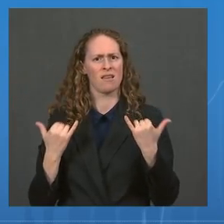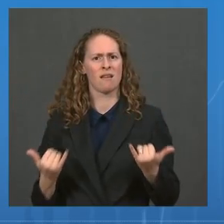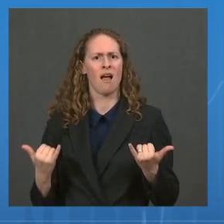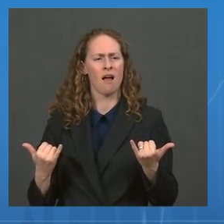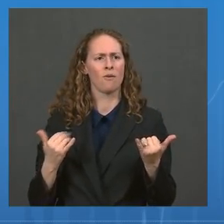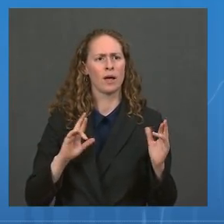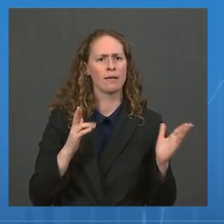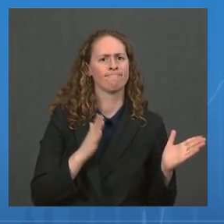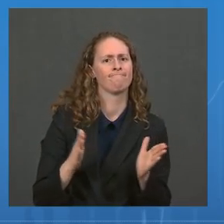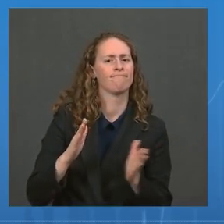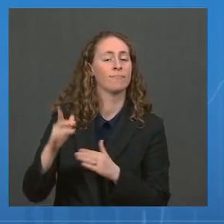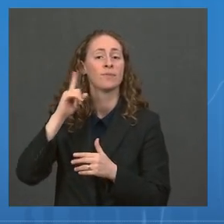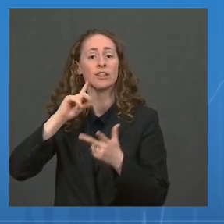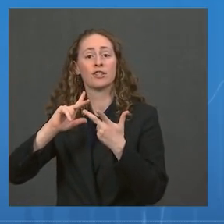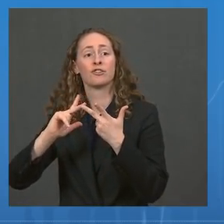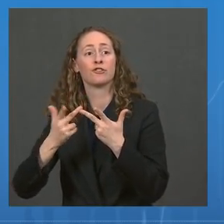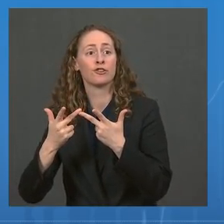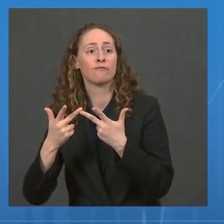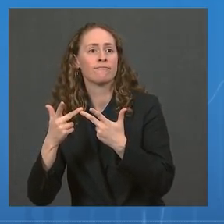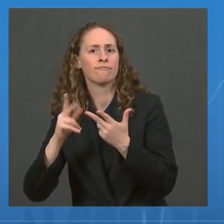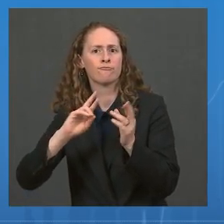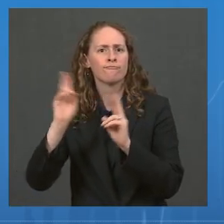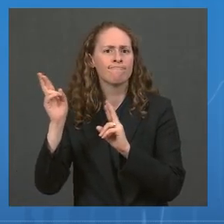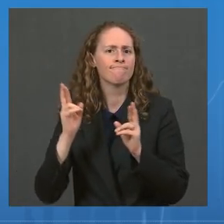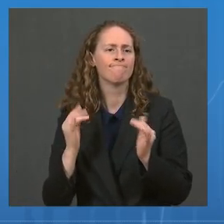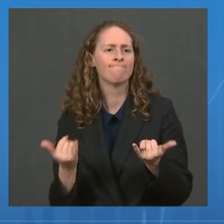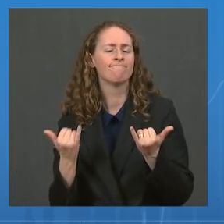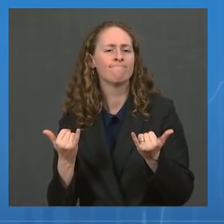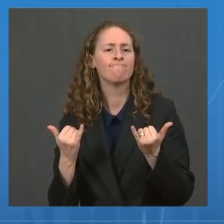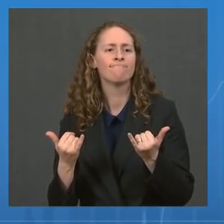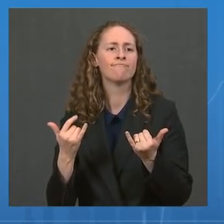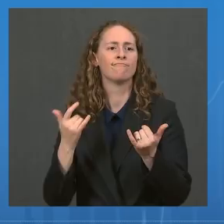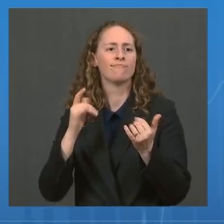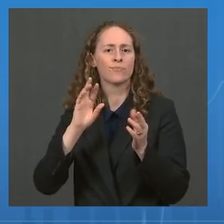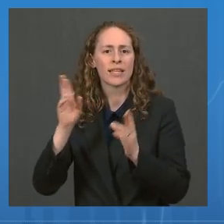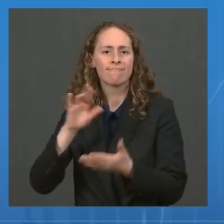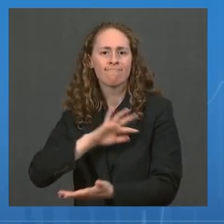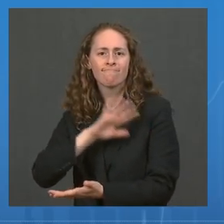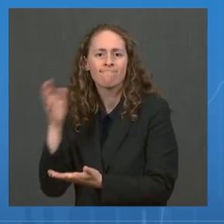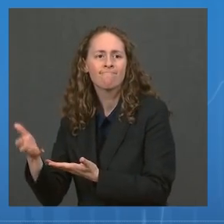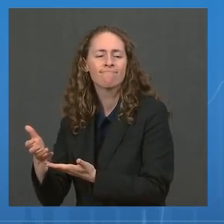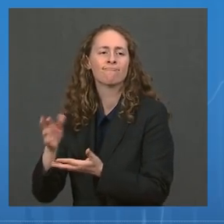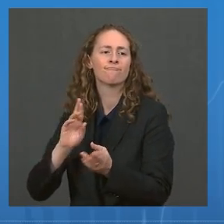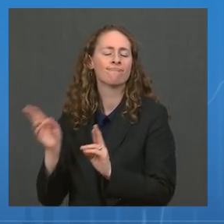scaling up to handle the increased volume. HyVee has hired 2,000 pharmacy technicians